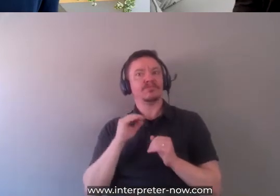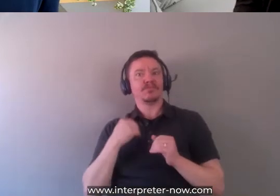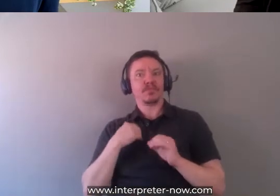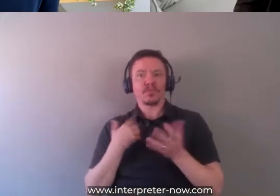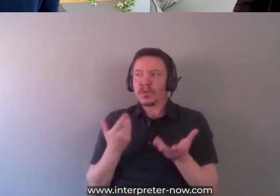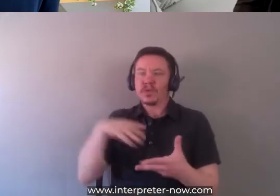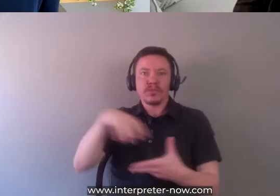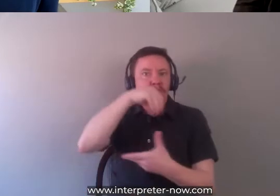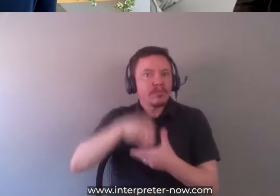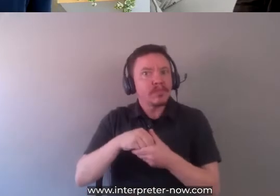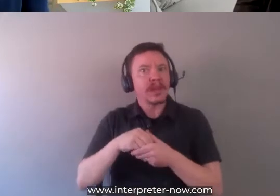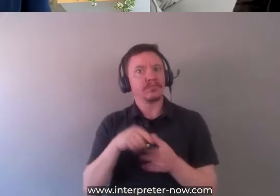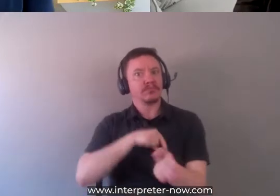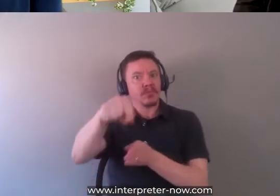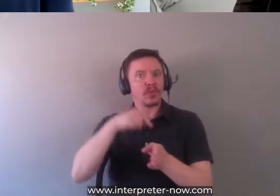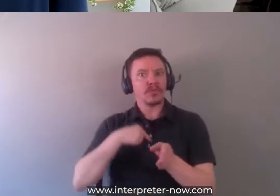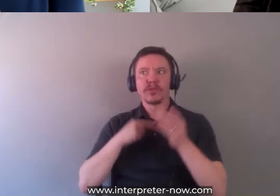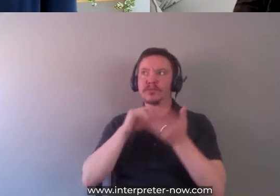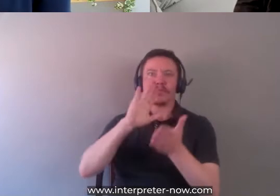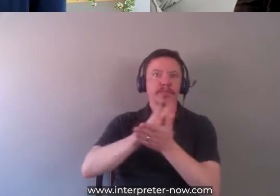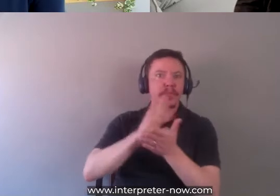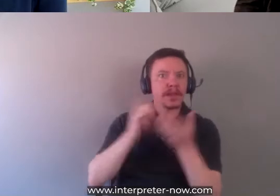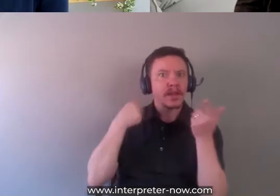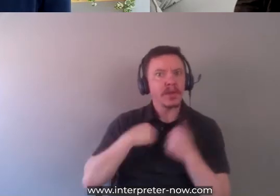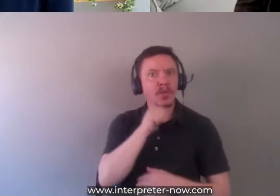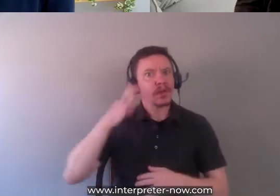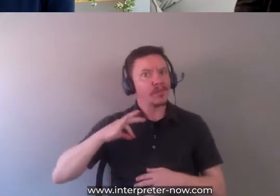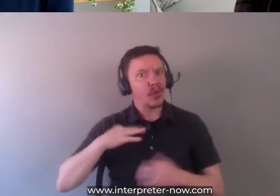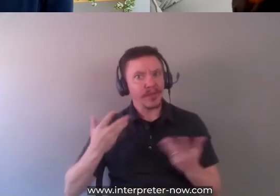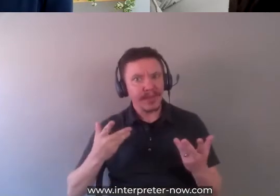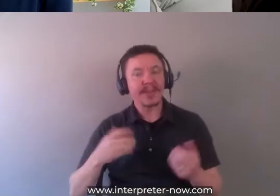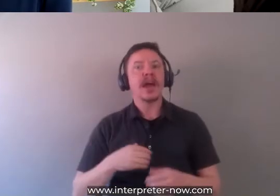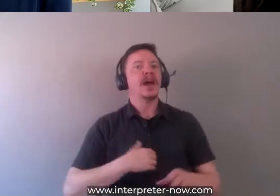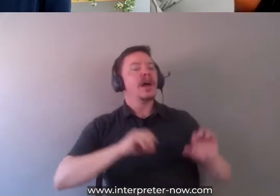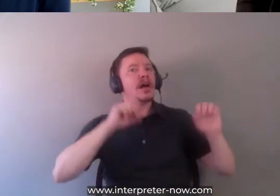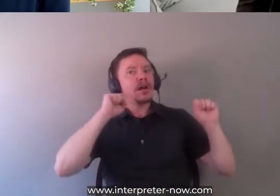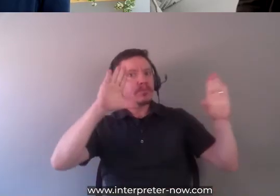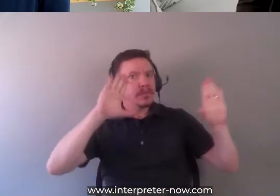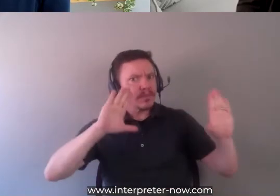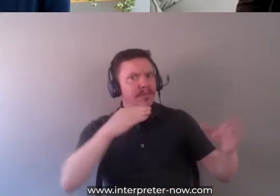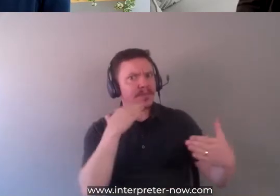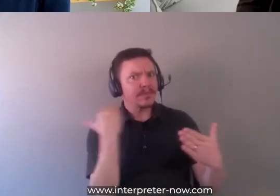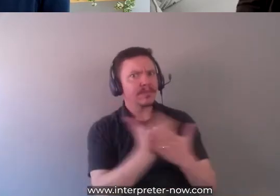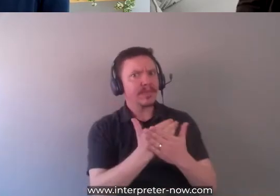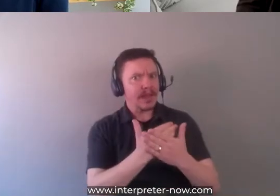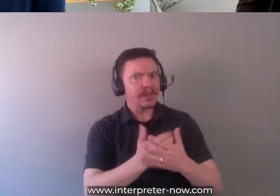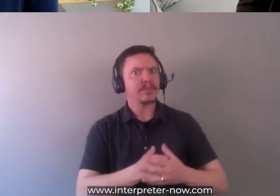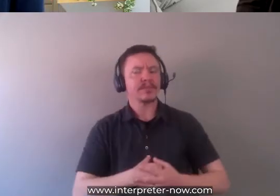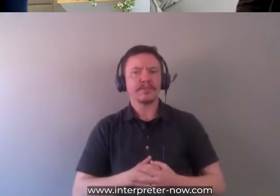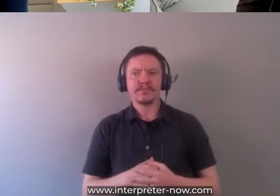Fantastic, thank you for that! I was going to add, and then I realized you